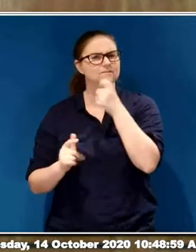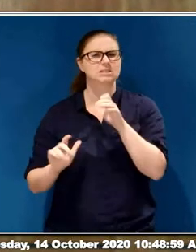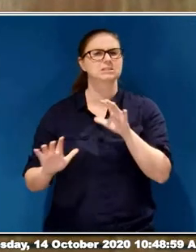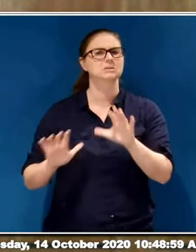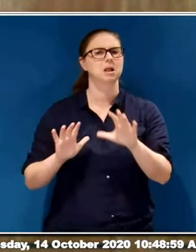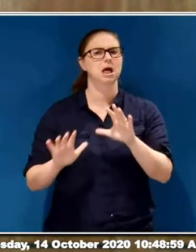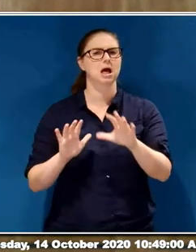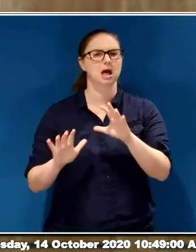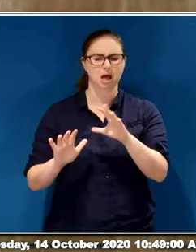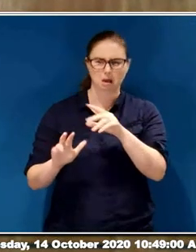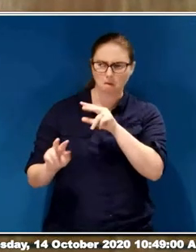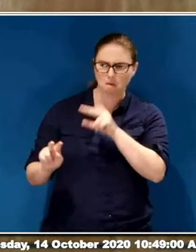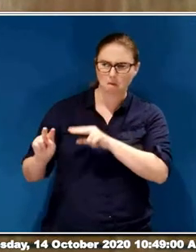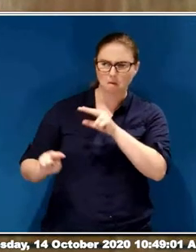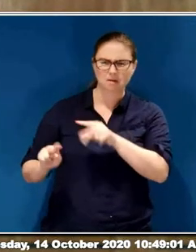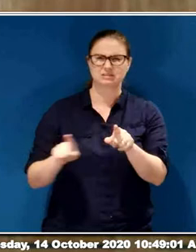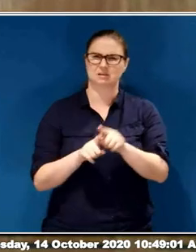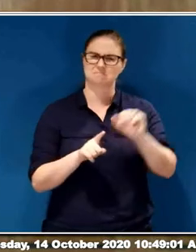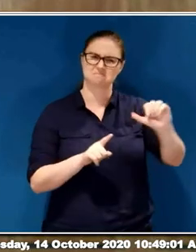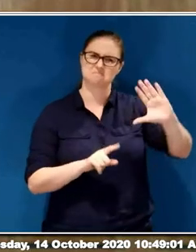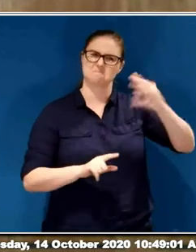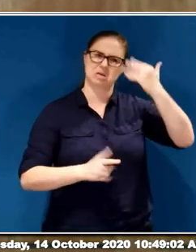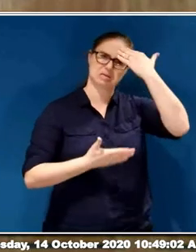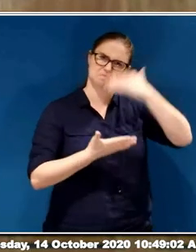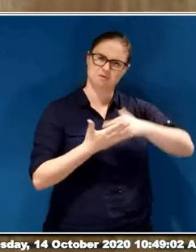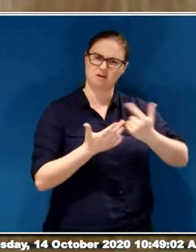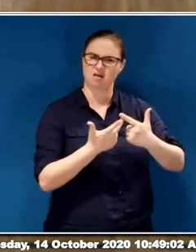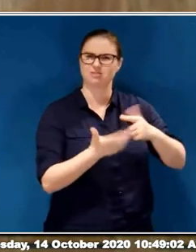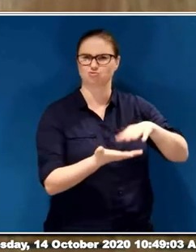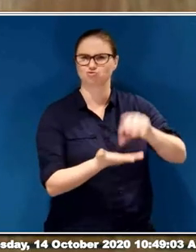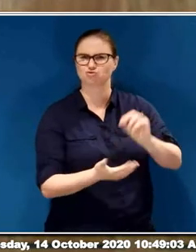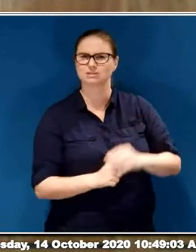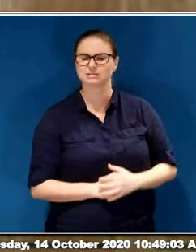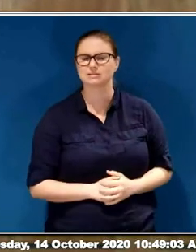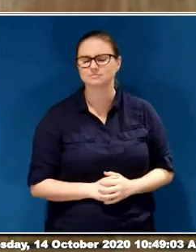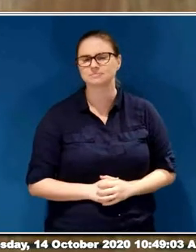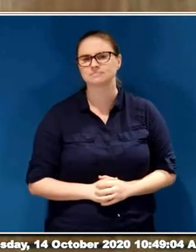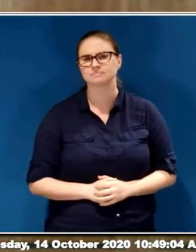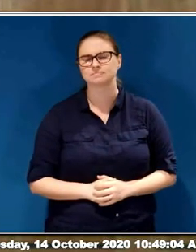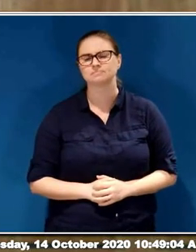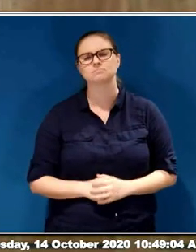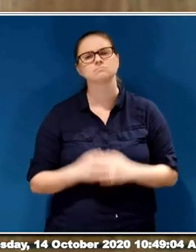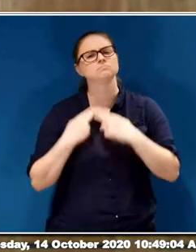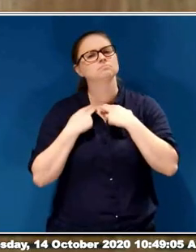And what did the psychiatrist say? The psychiatrist was very clear with the Principal and said that